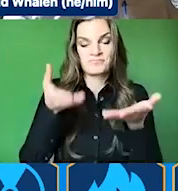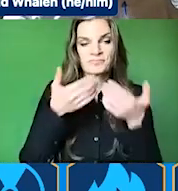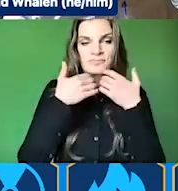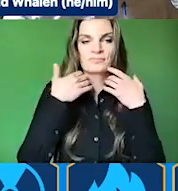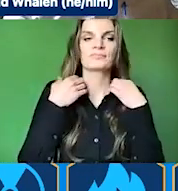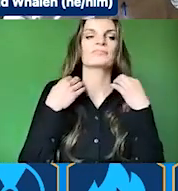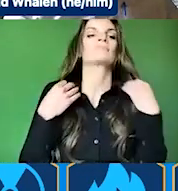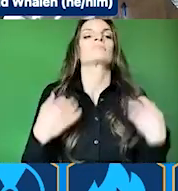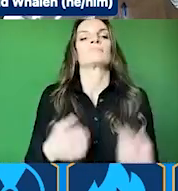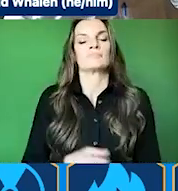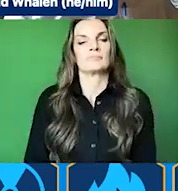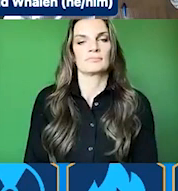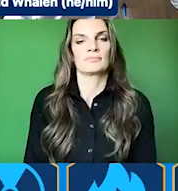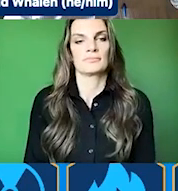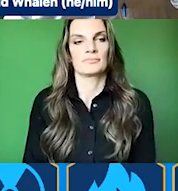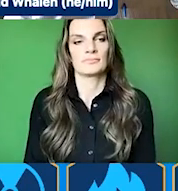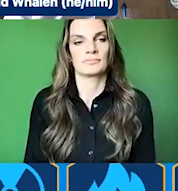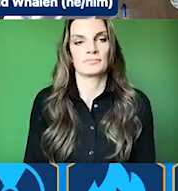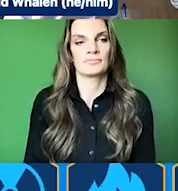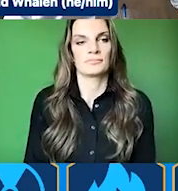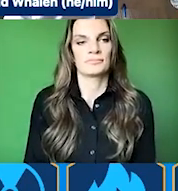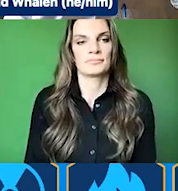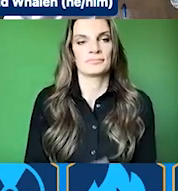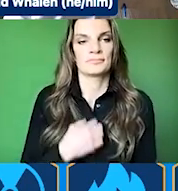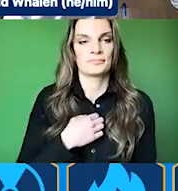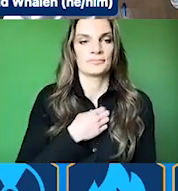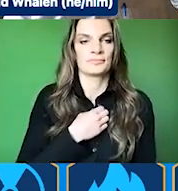attitudes of disabled people rife among medics says new